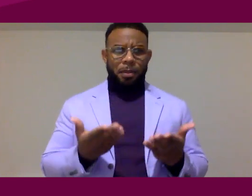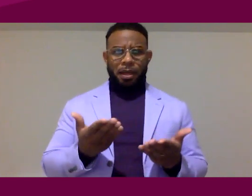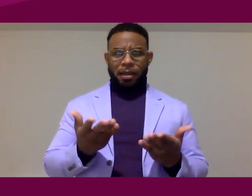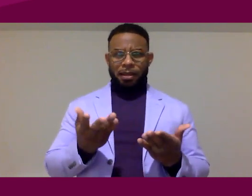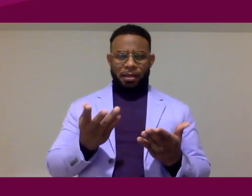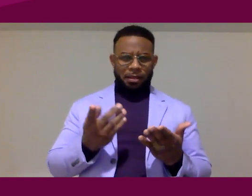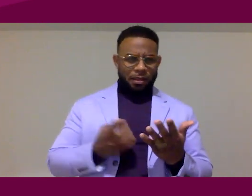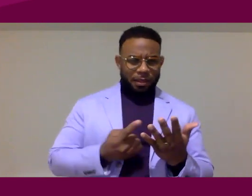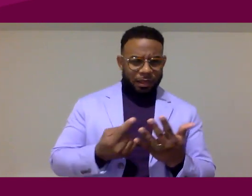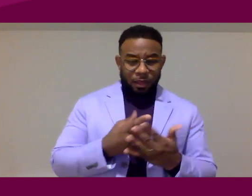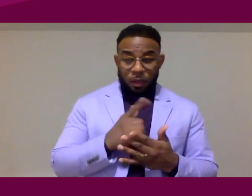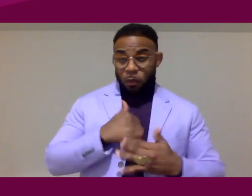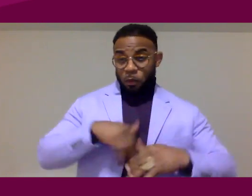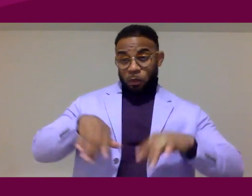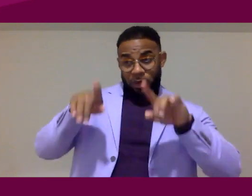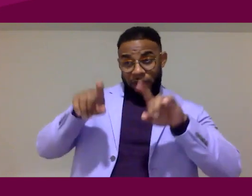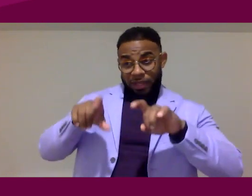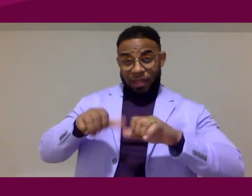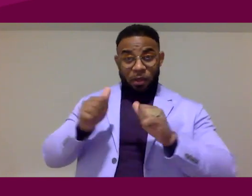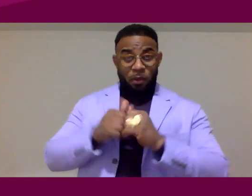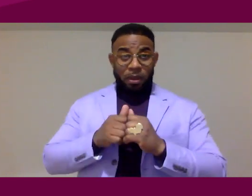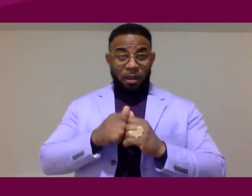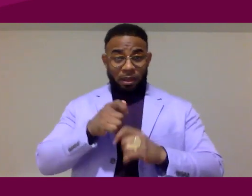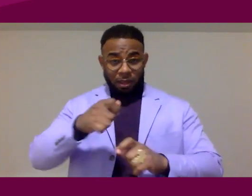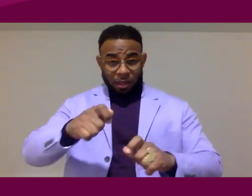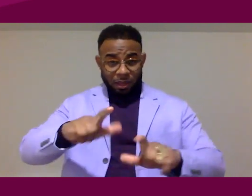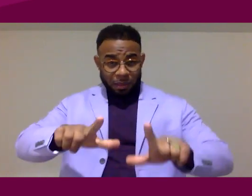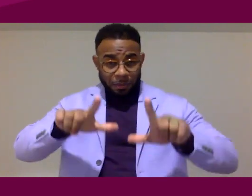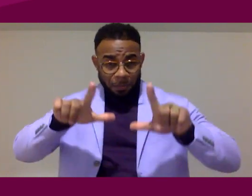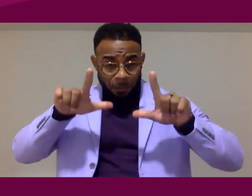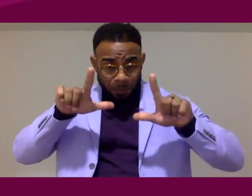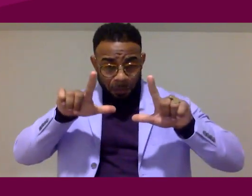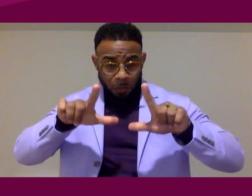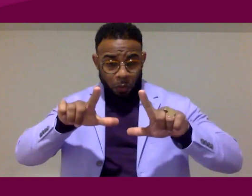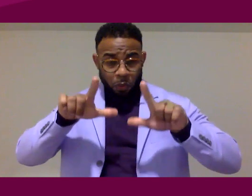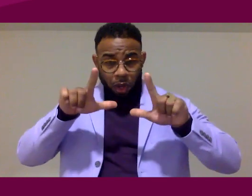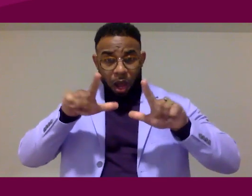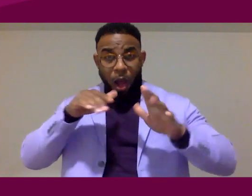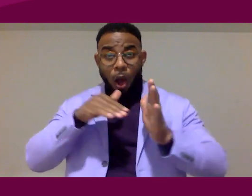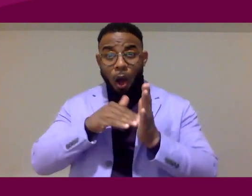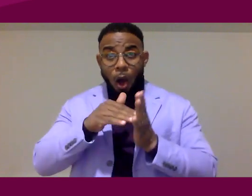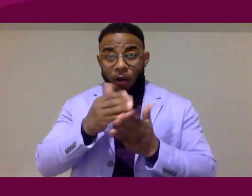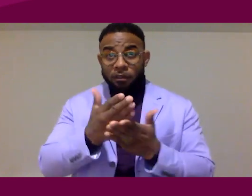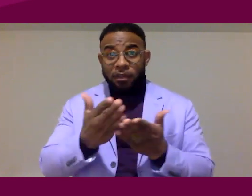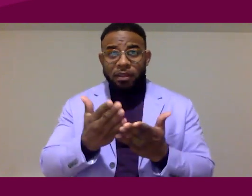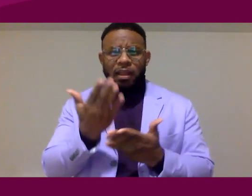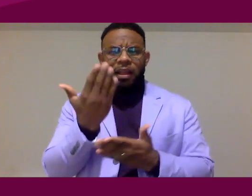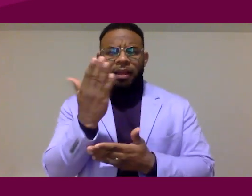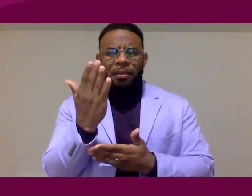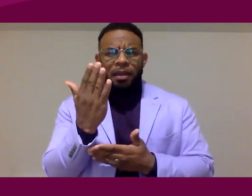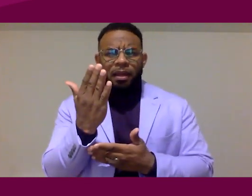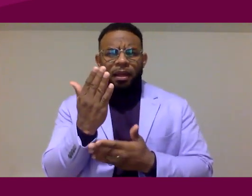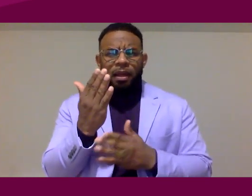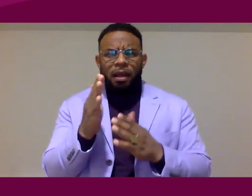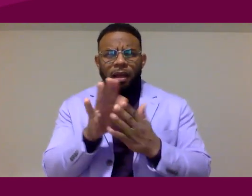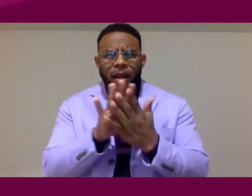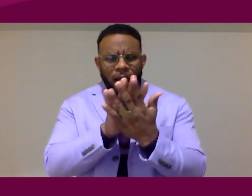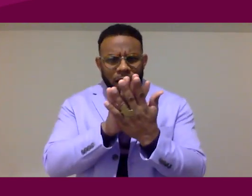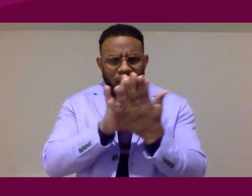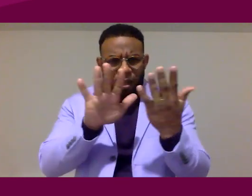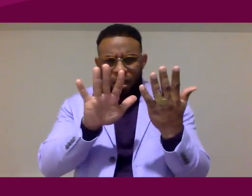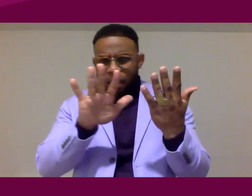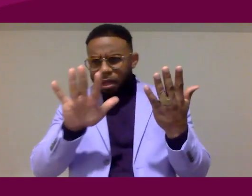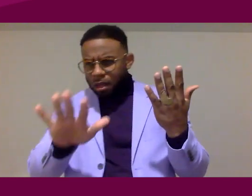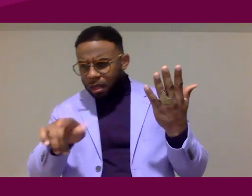When we were testing with magnifiers, often things appear offscreen because people are